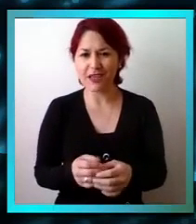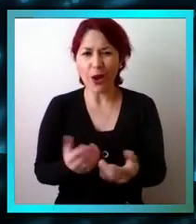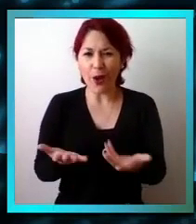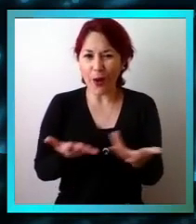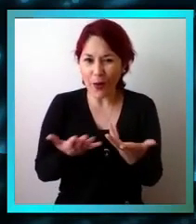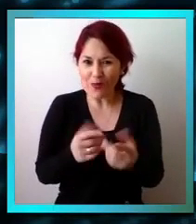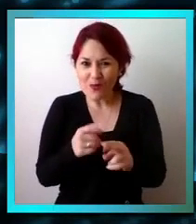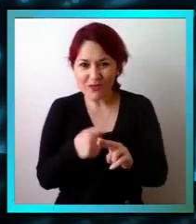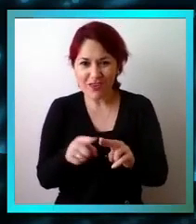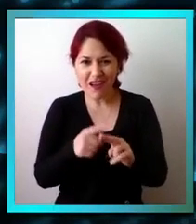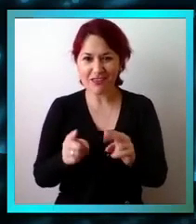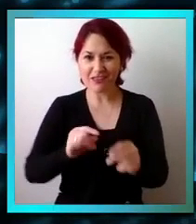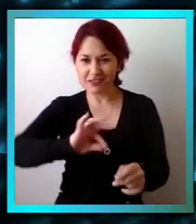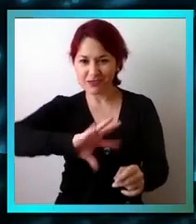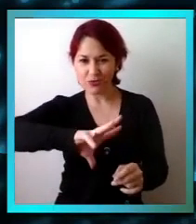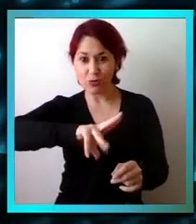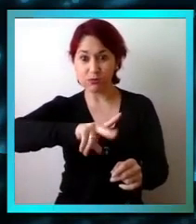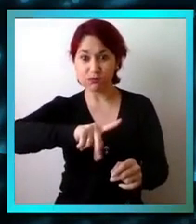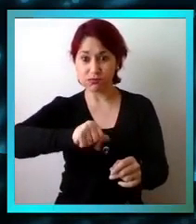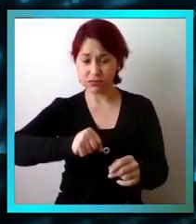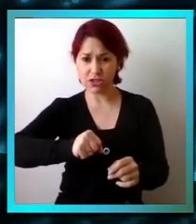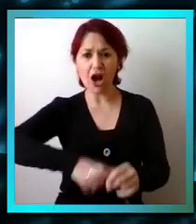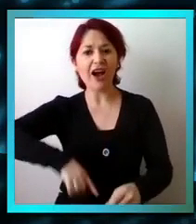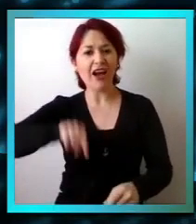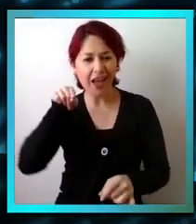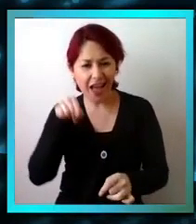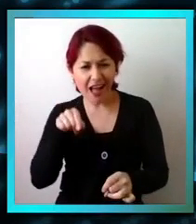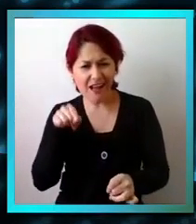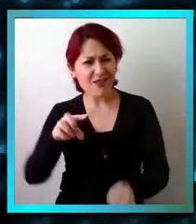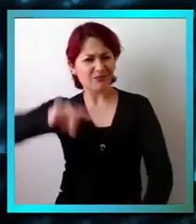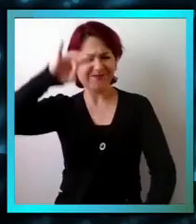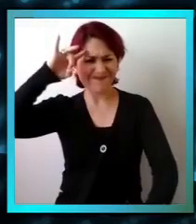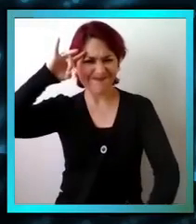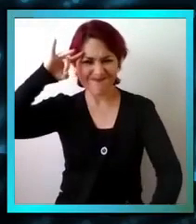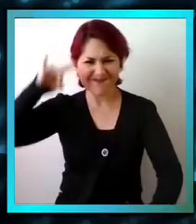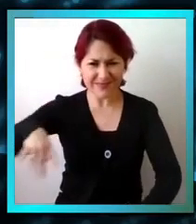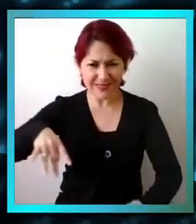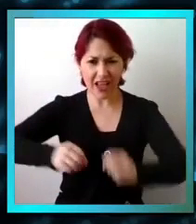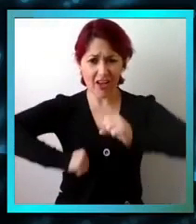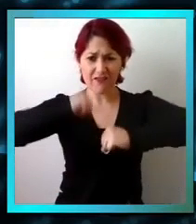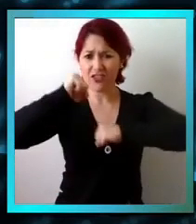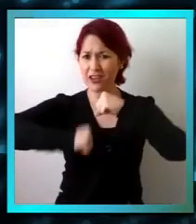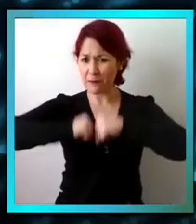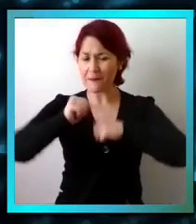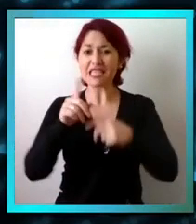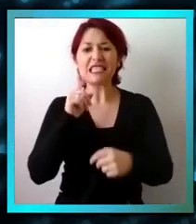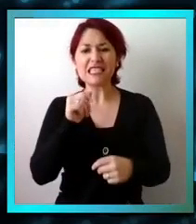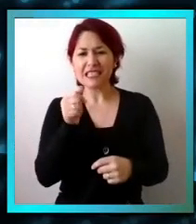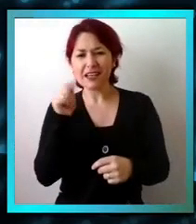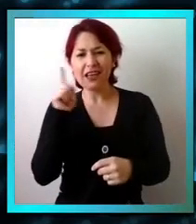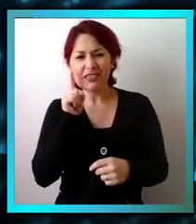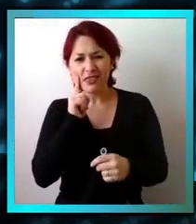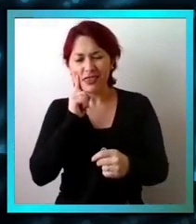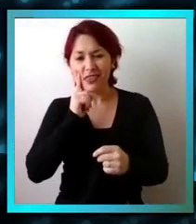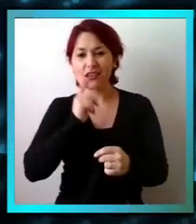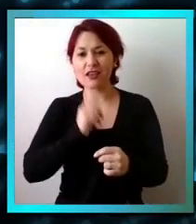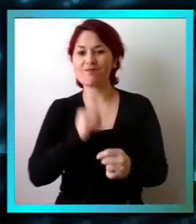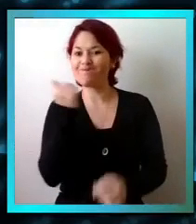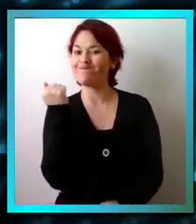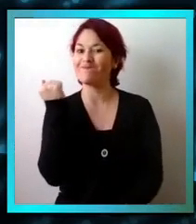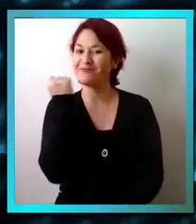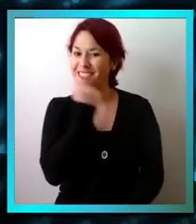cyber and it's possible to at least try to hack them and i'm afraid very soon the cyber criminals